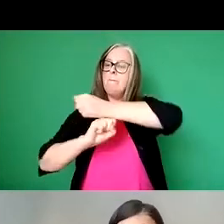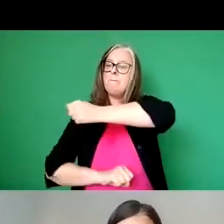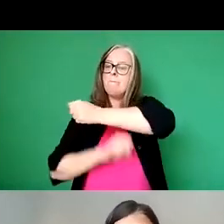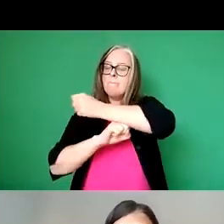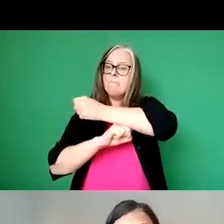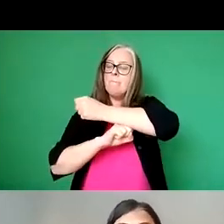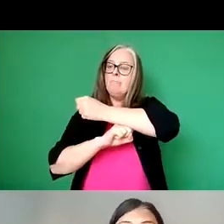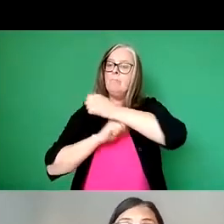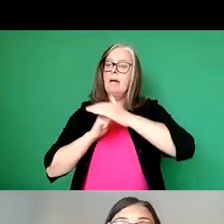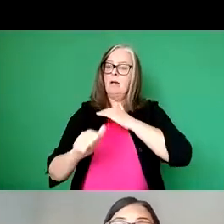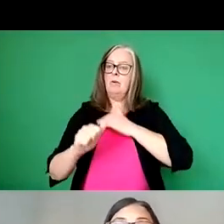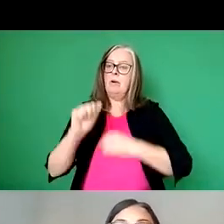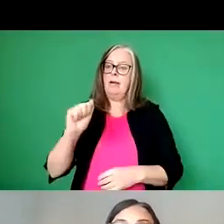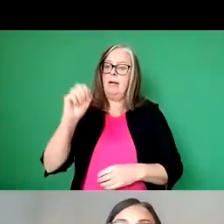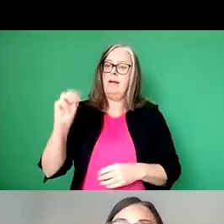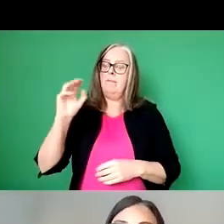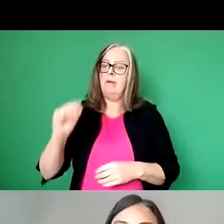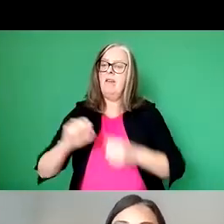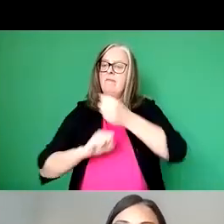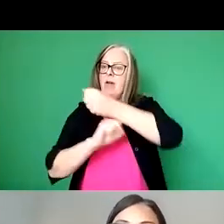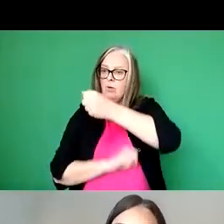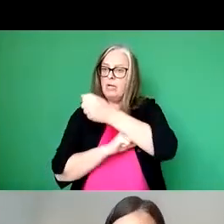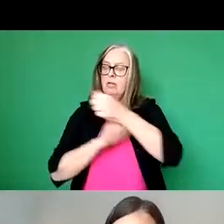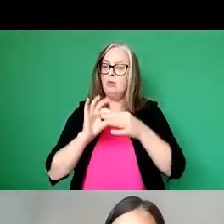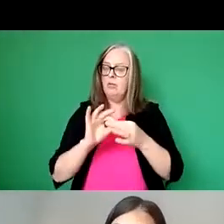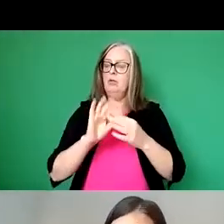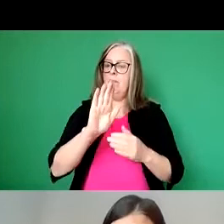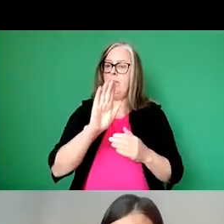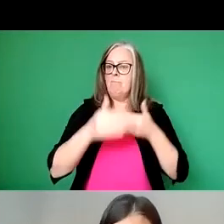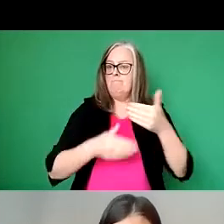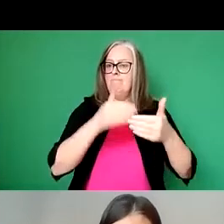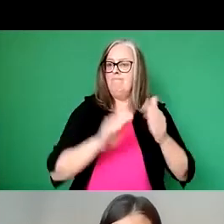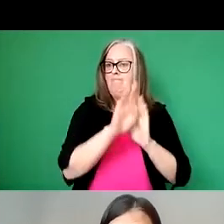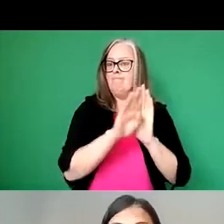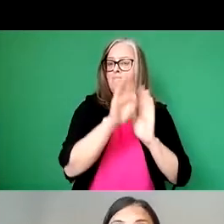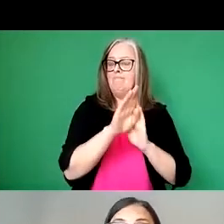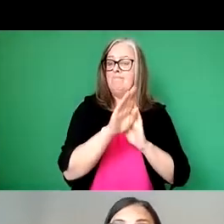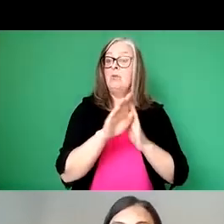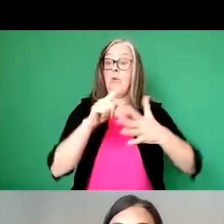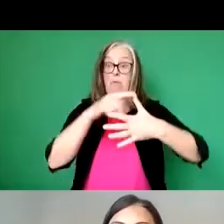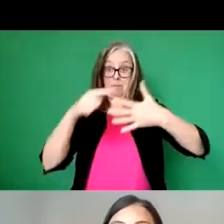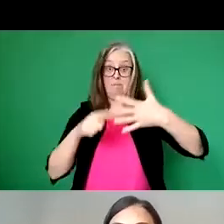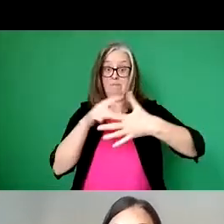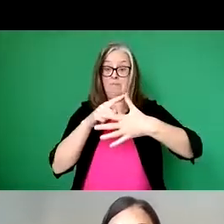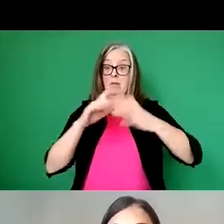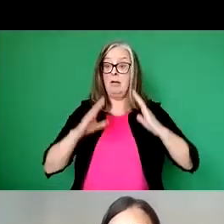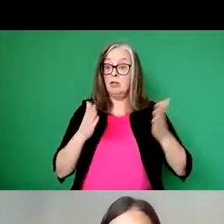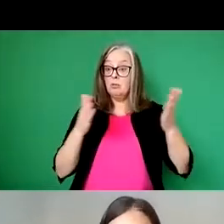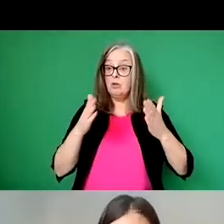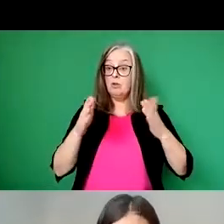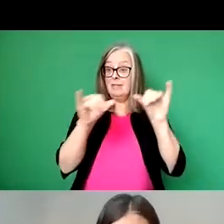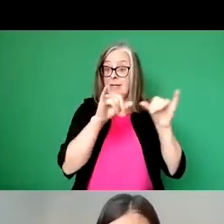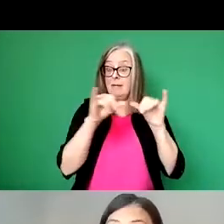for manitobans act and the accessibility standard for customer service which was passed in 2015